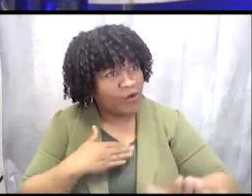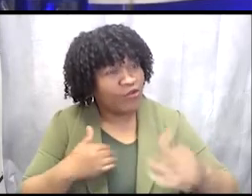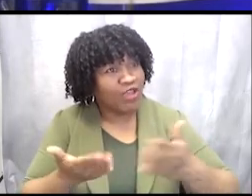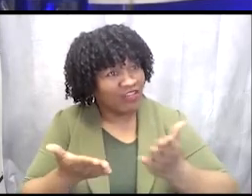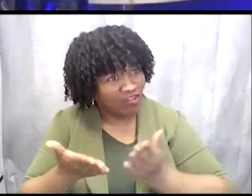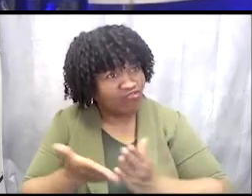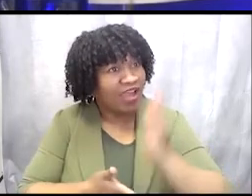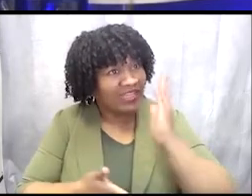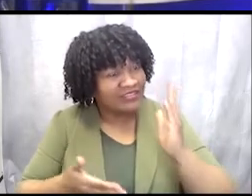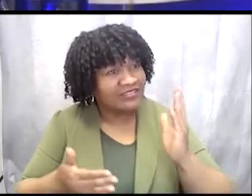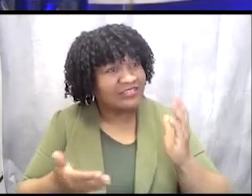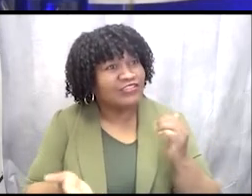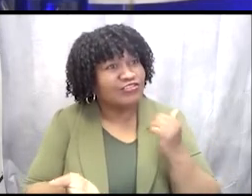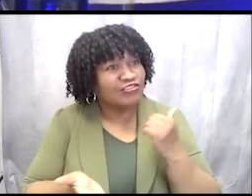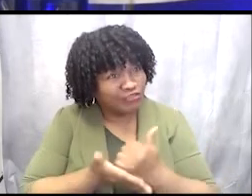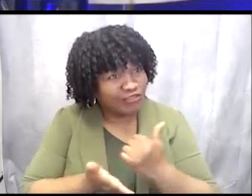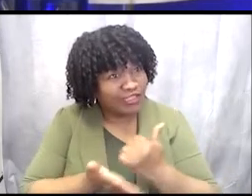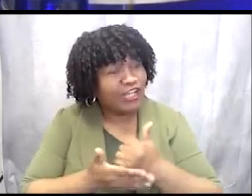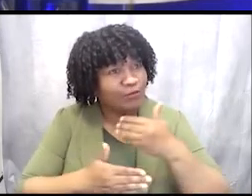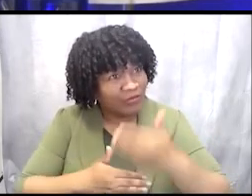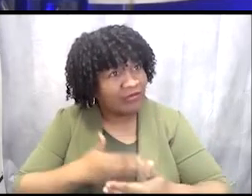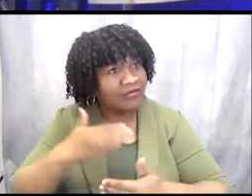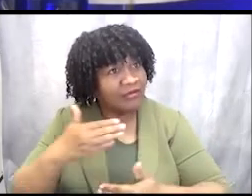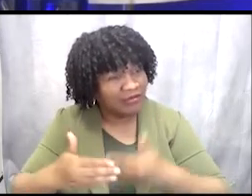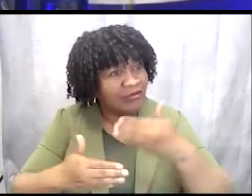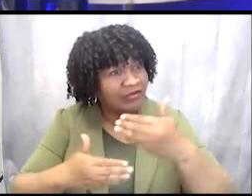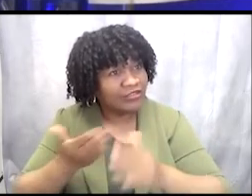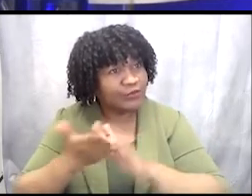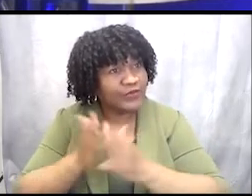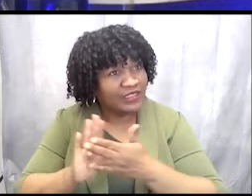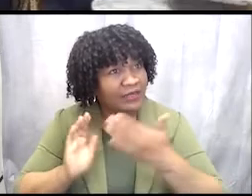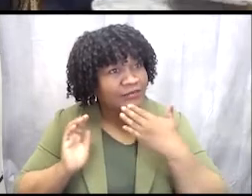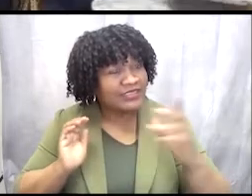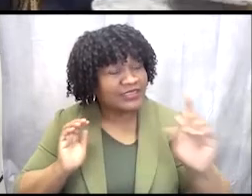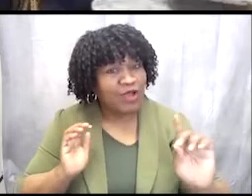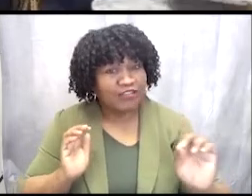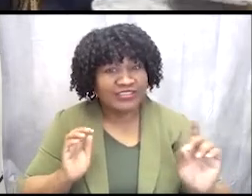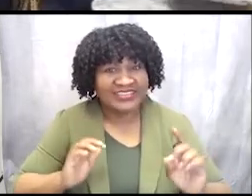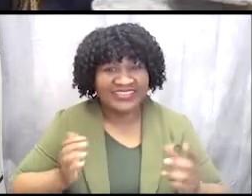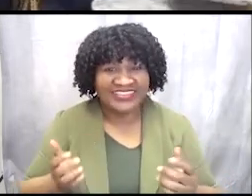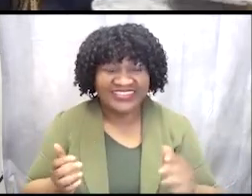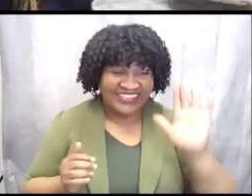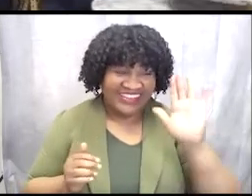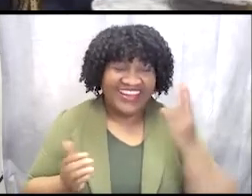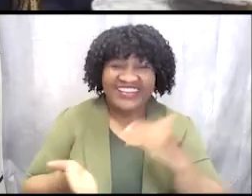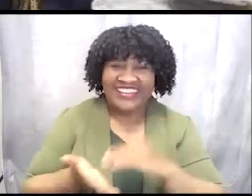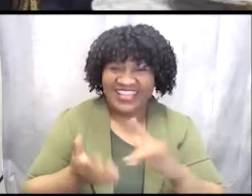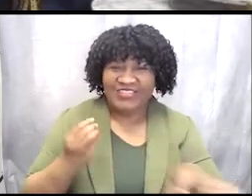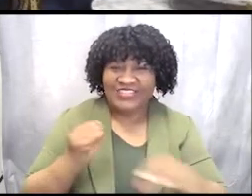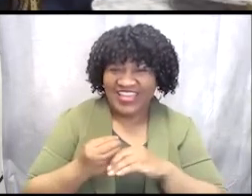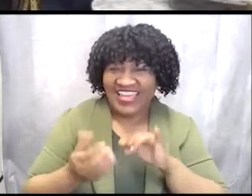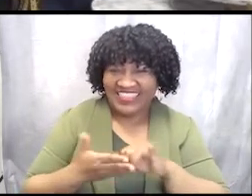to help in that march toward democracy? And if I could add to that a little bit,